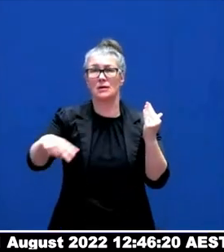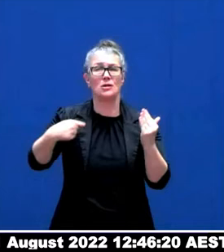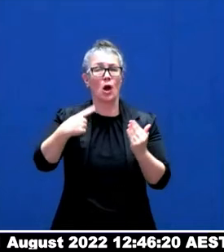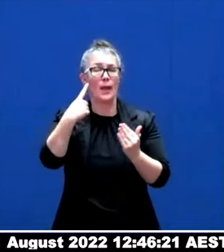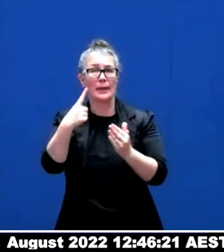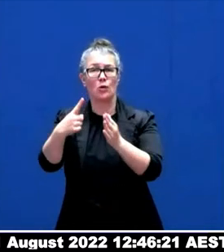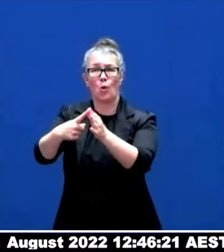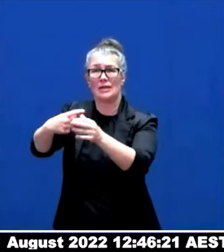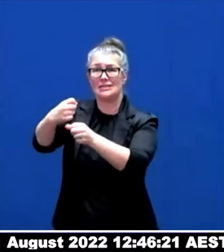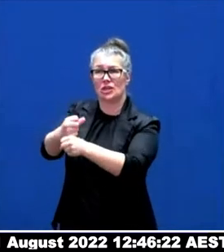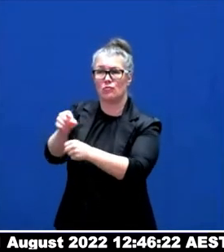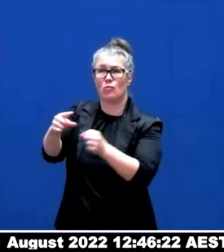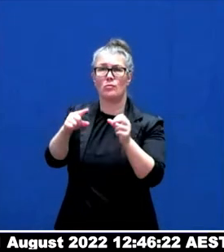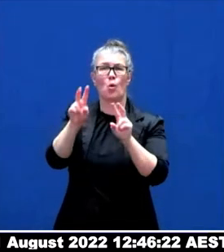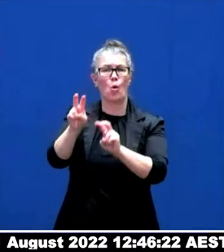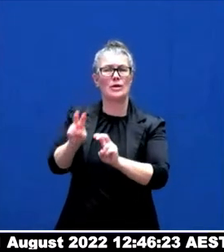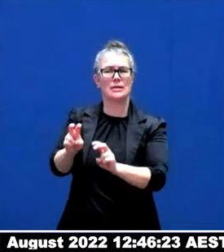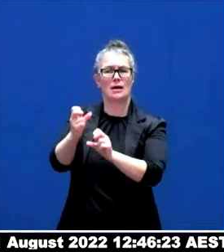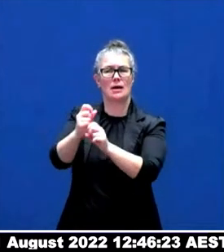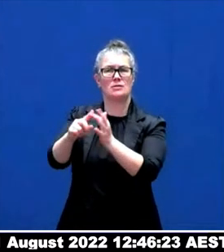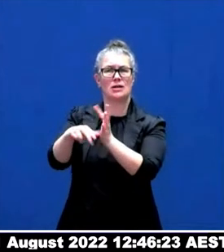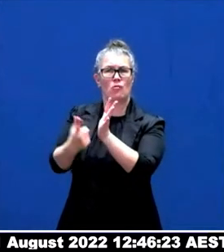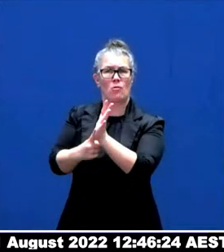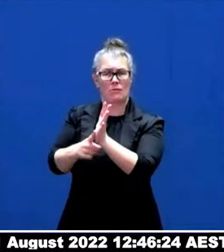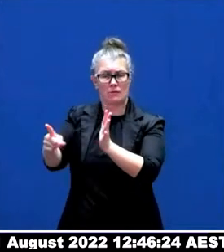comments on some aspects of that in her report as well.